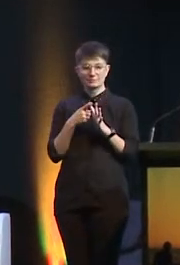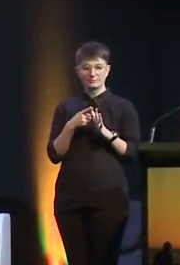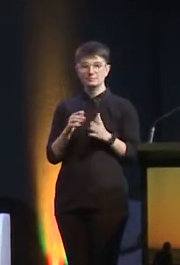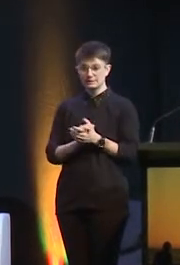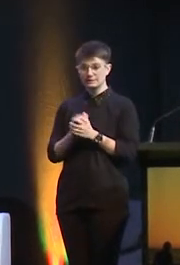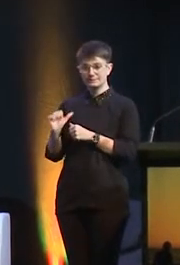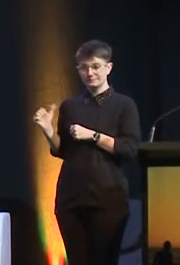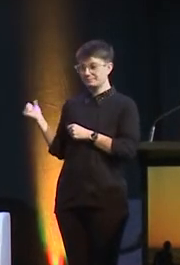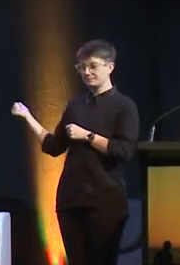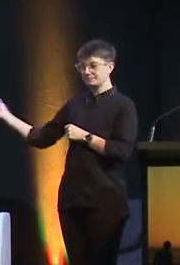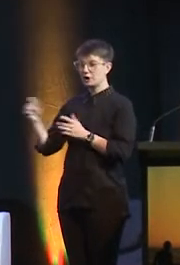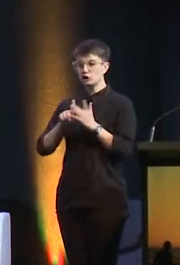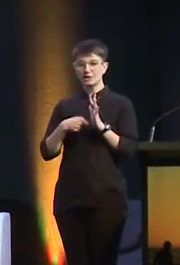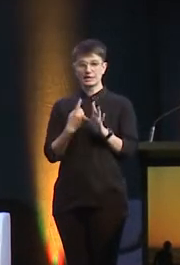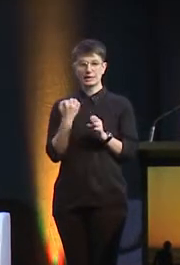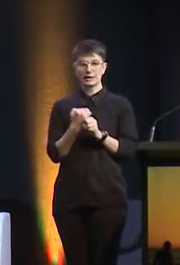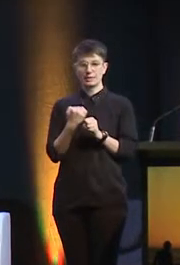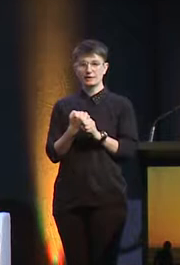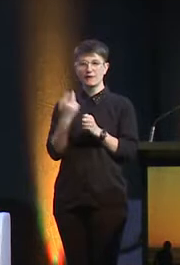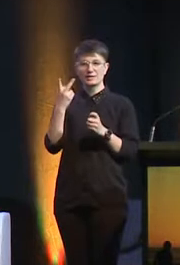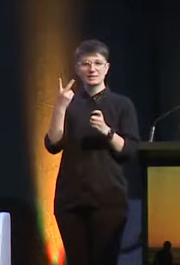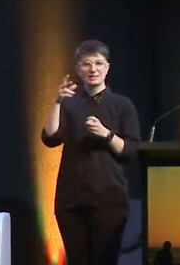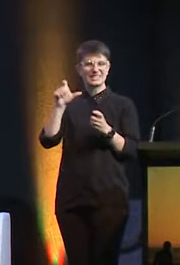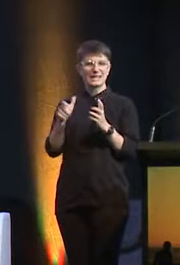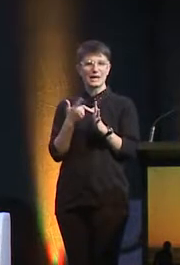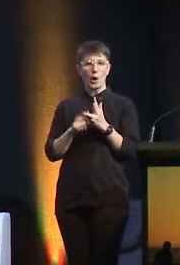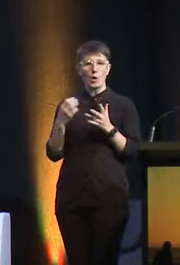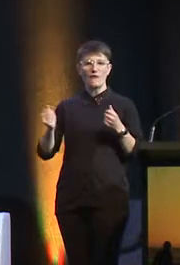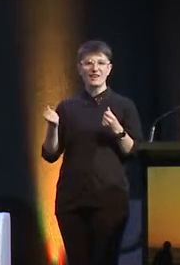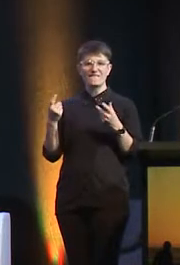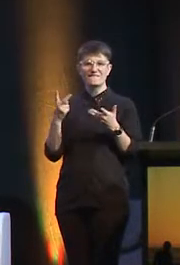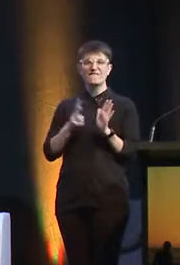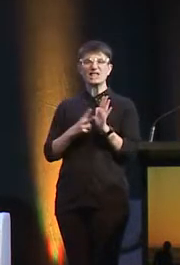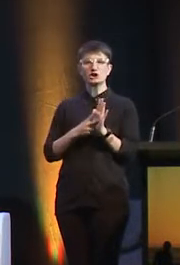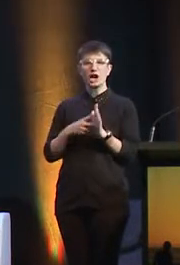Justine Gilliland who's the CEO of Venture Taranaki, Joanna Breare who's the CEO of Todd